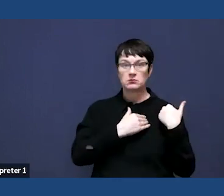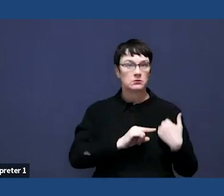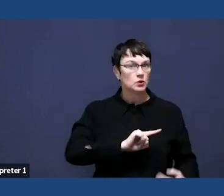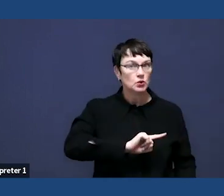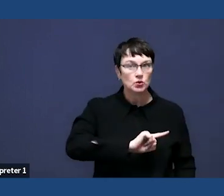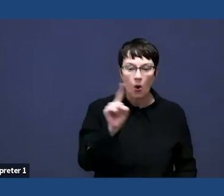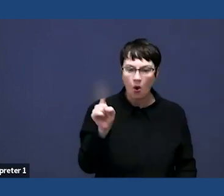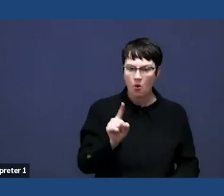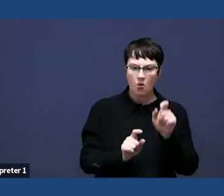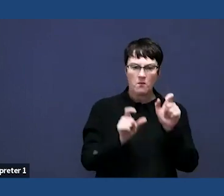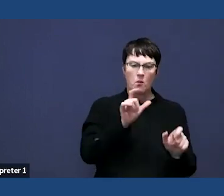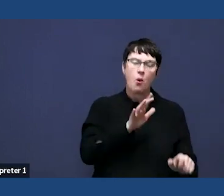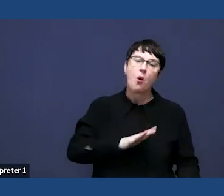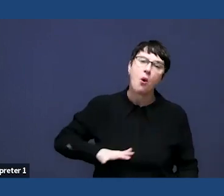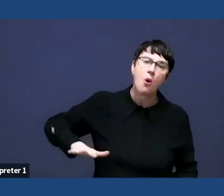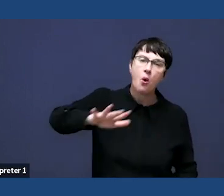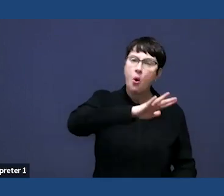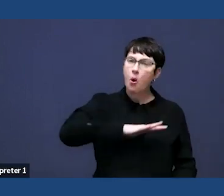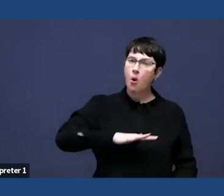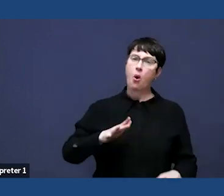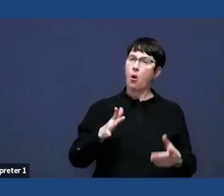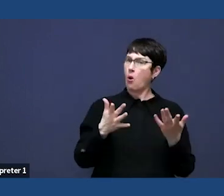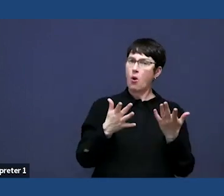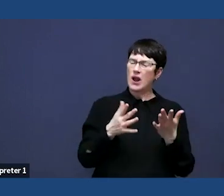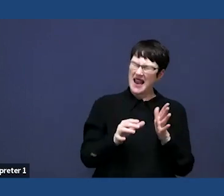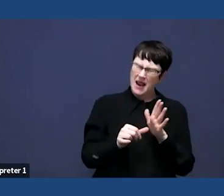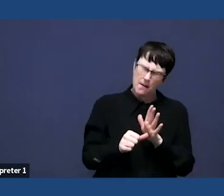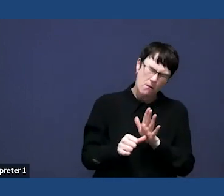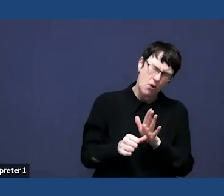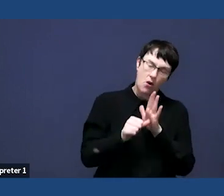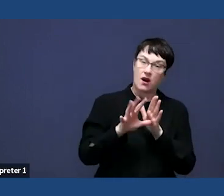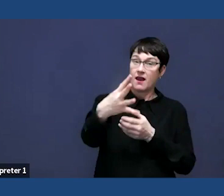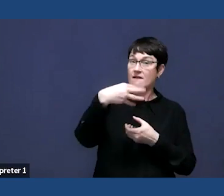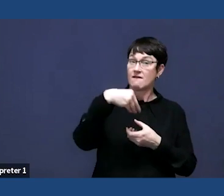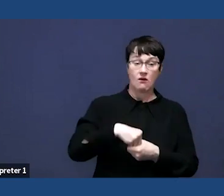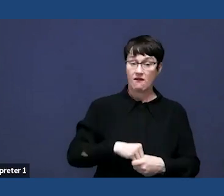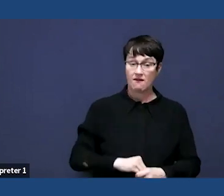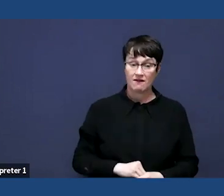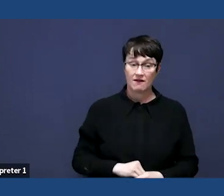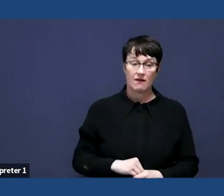We can all have an input, first, but not being ageist.